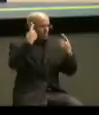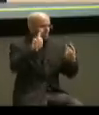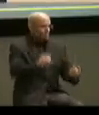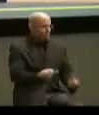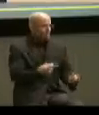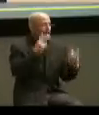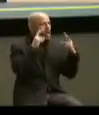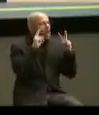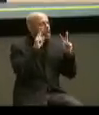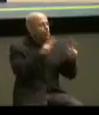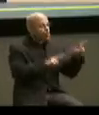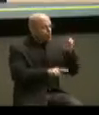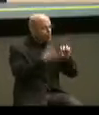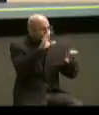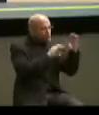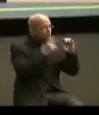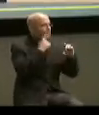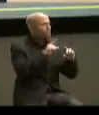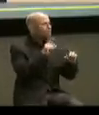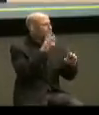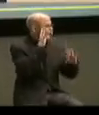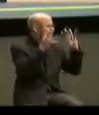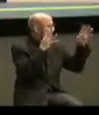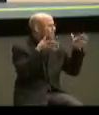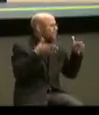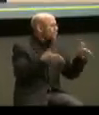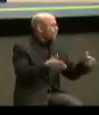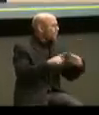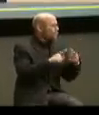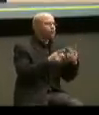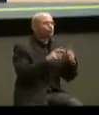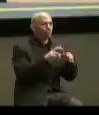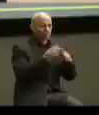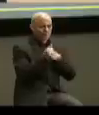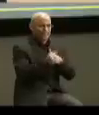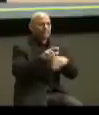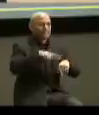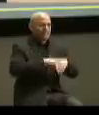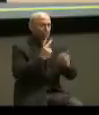HE TOOK THAT ON TWO YEARS AGO AND HAS LOOKED AT IT TO BECOME A